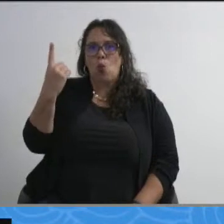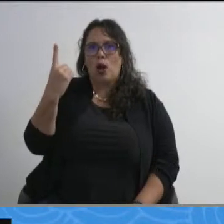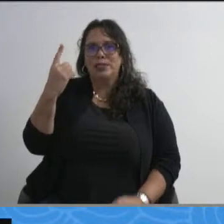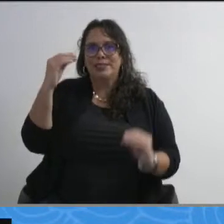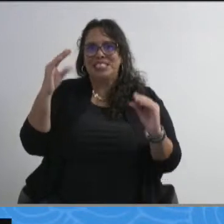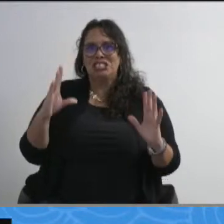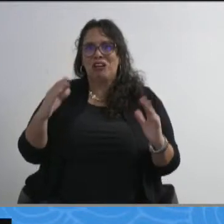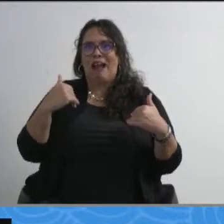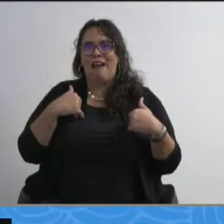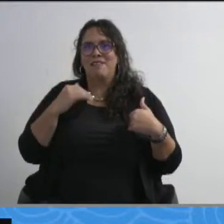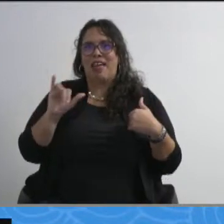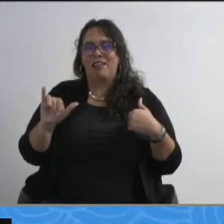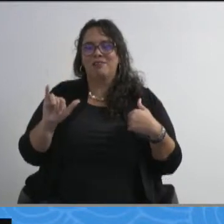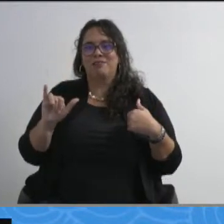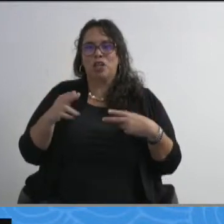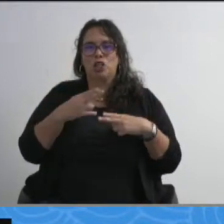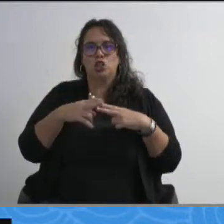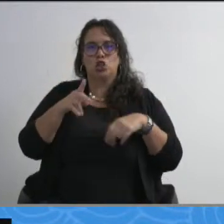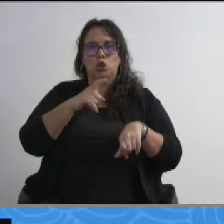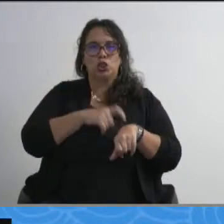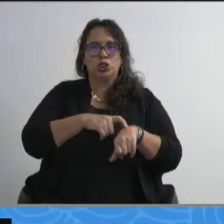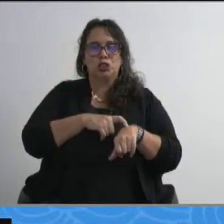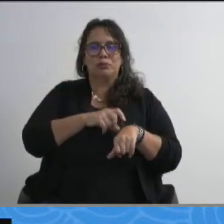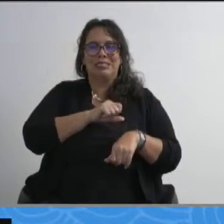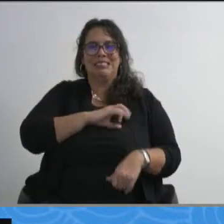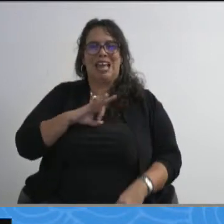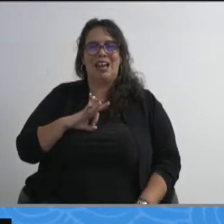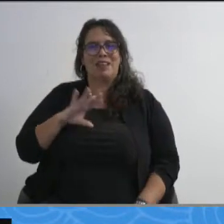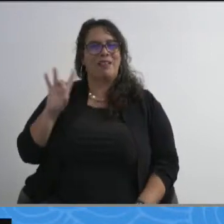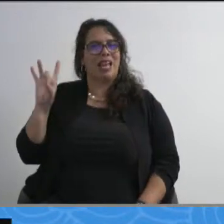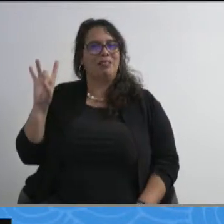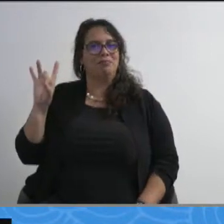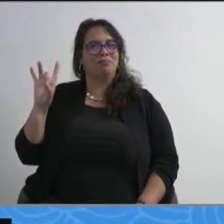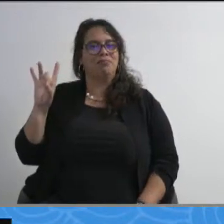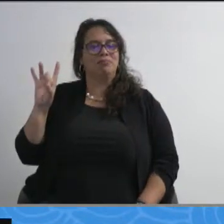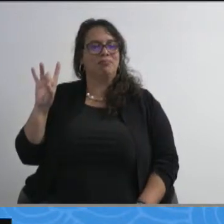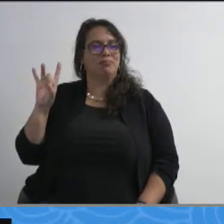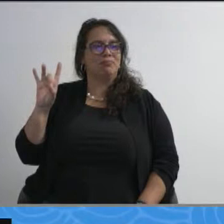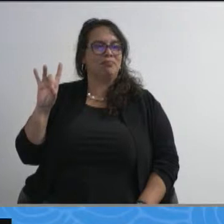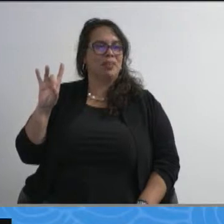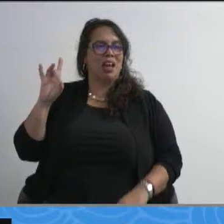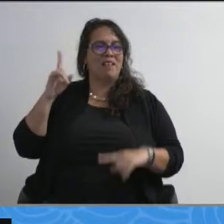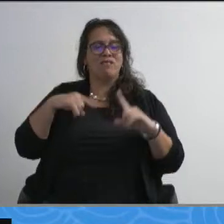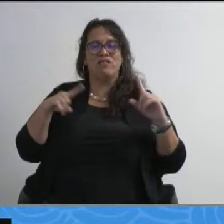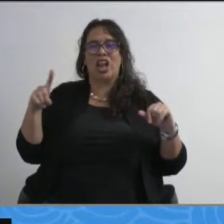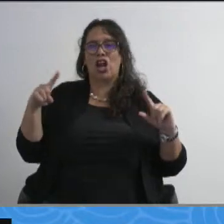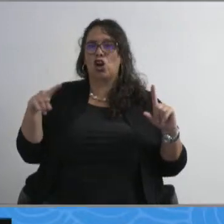A short term staff permit, we have eight teachers. A variable term waiver, two teachers.